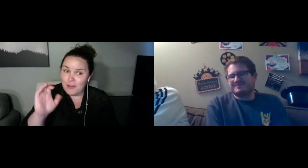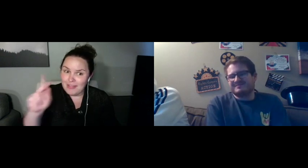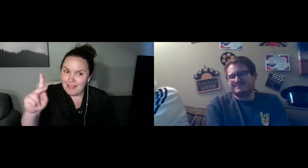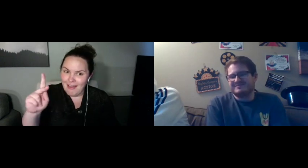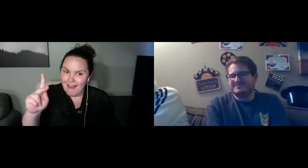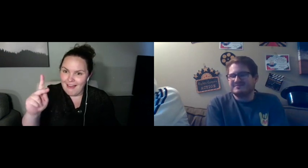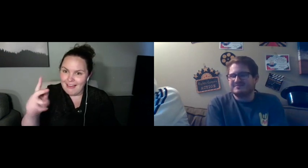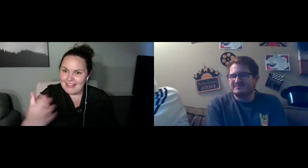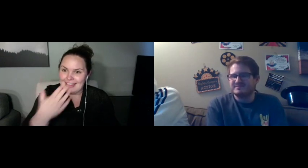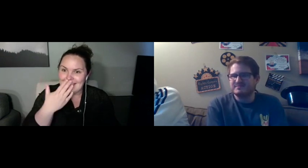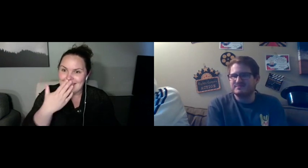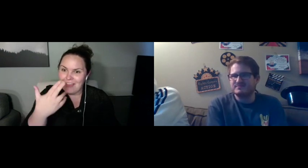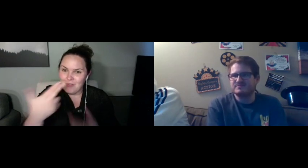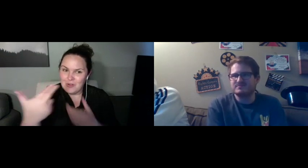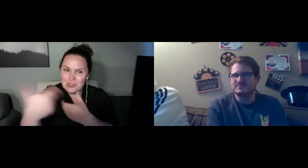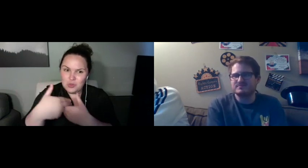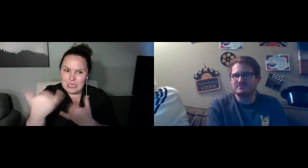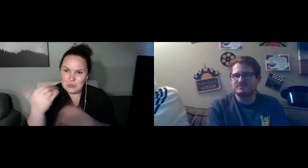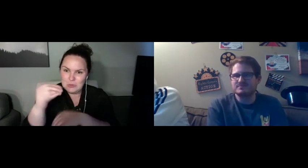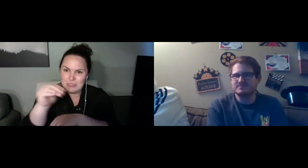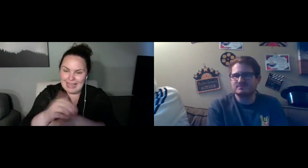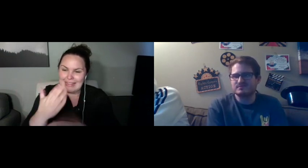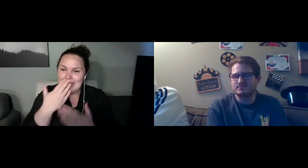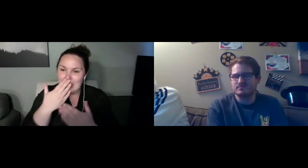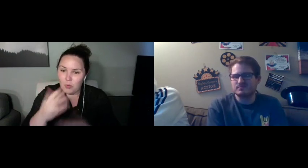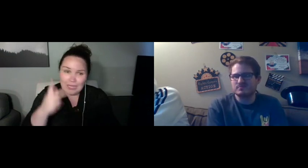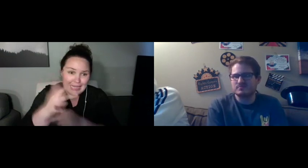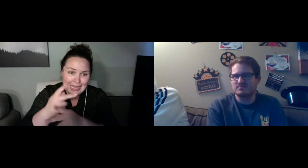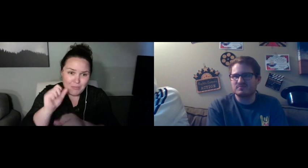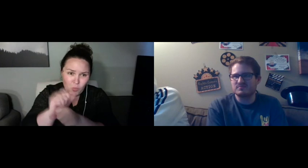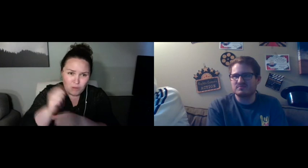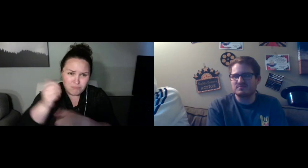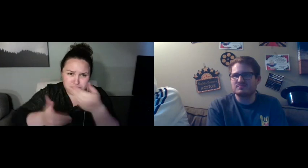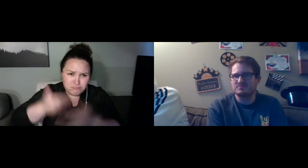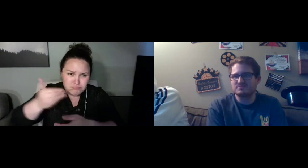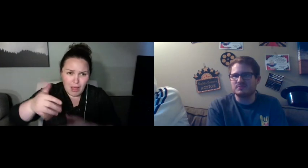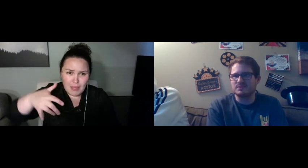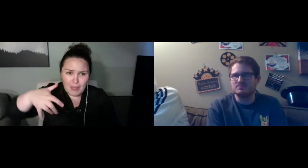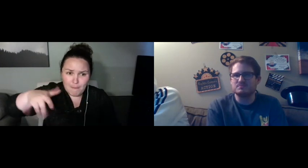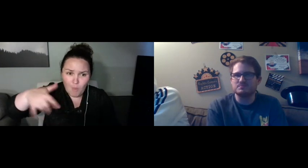Thanks for joining us this evening. Keep up the great work on the bowling alley, okay?